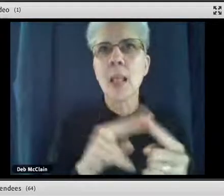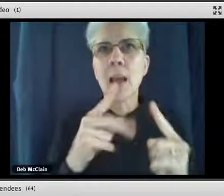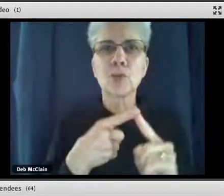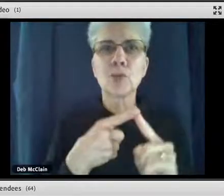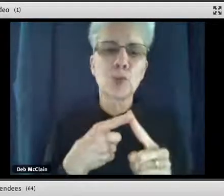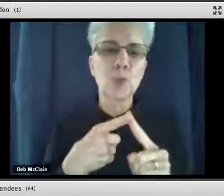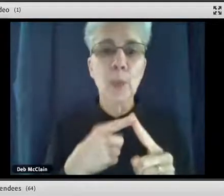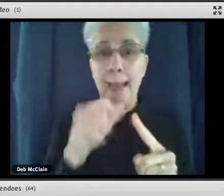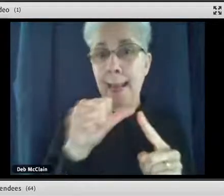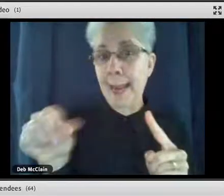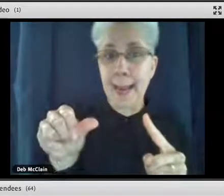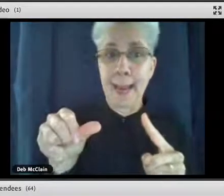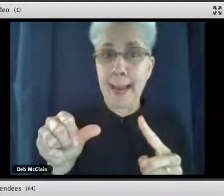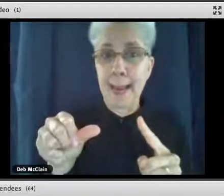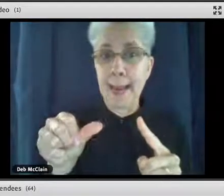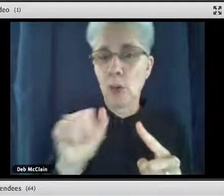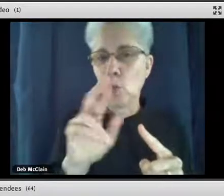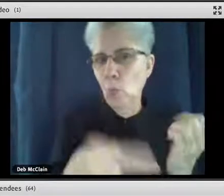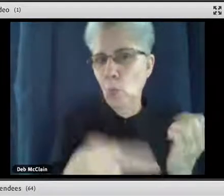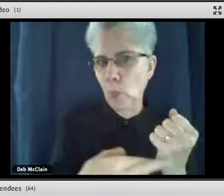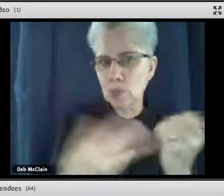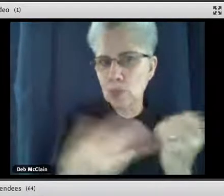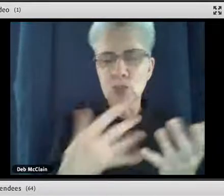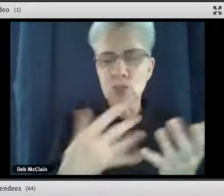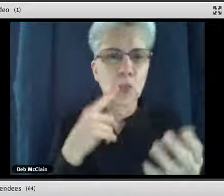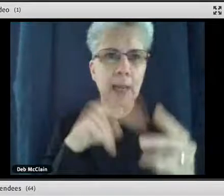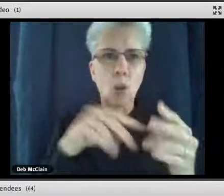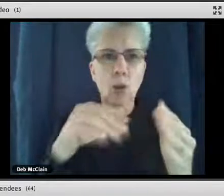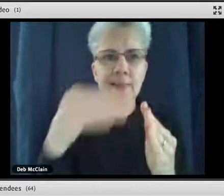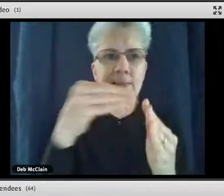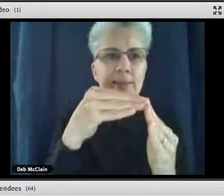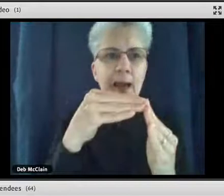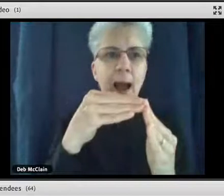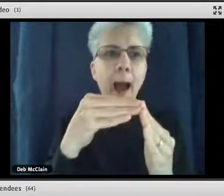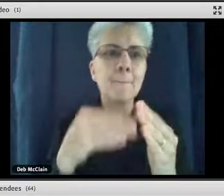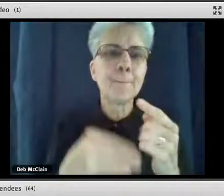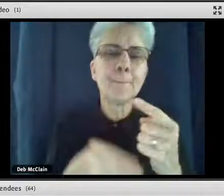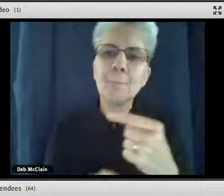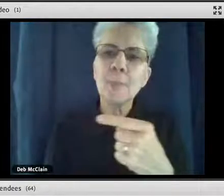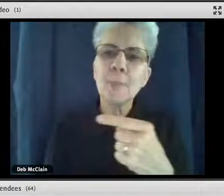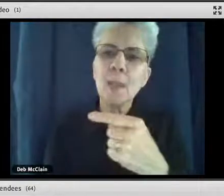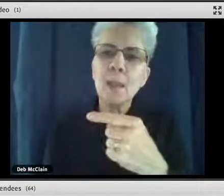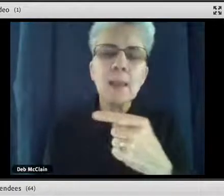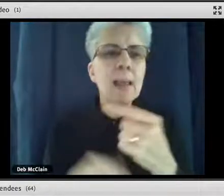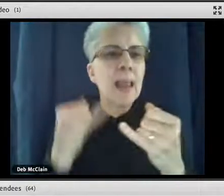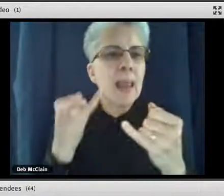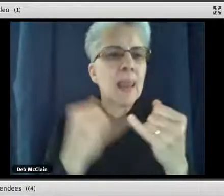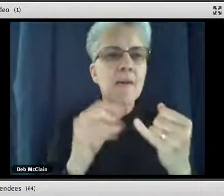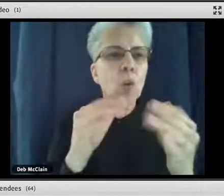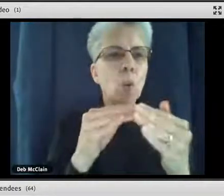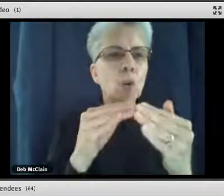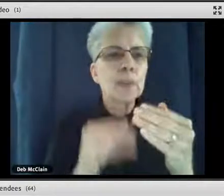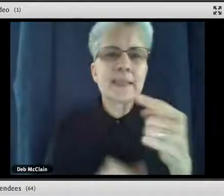that apply to really any resource. It says here if you look on the top, you know, the top left-hand corner of the screen,